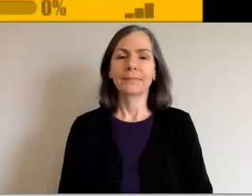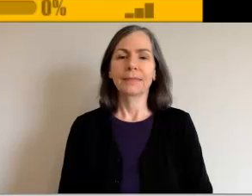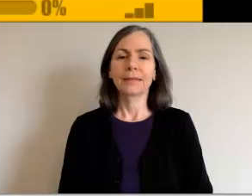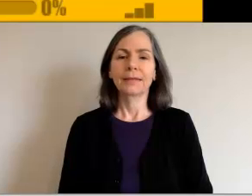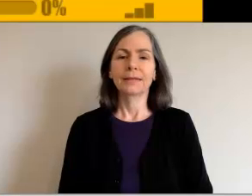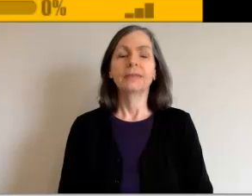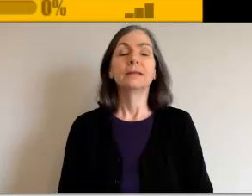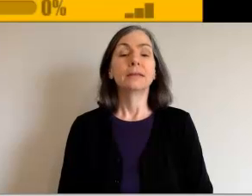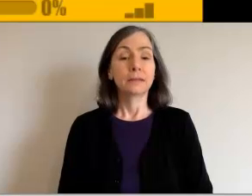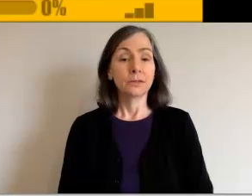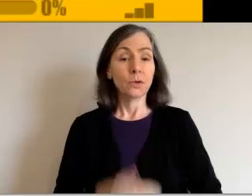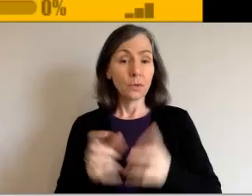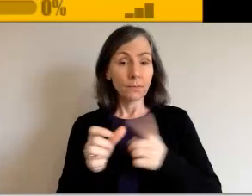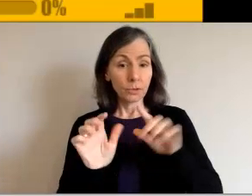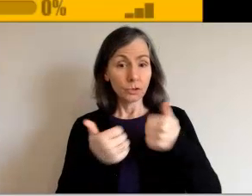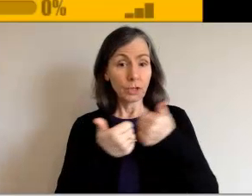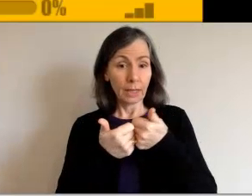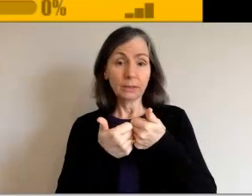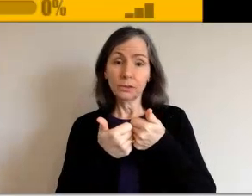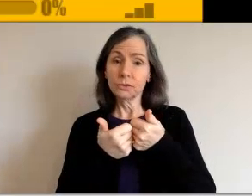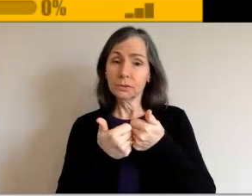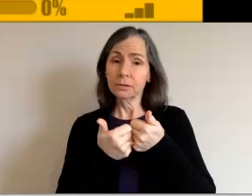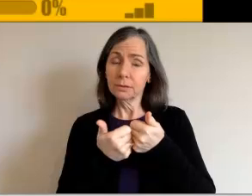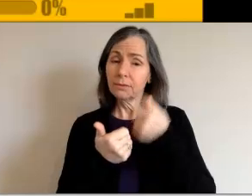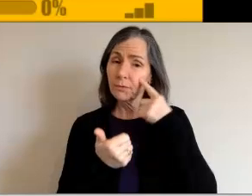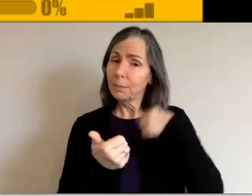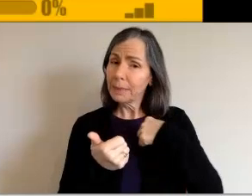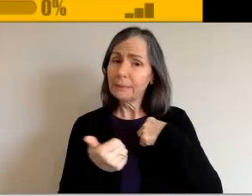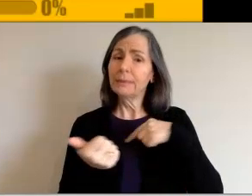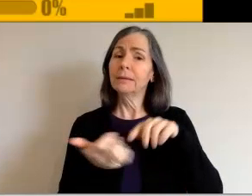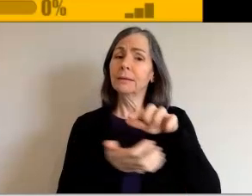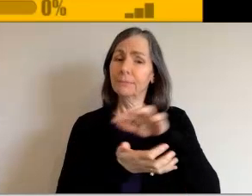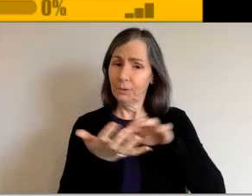So this first challenge was actually pretty confusing for me.